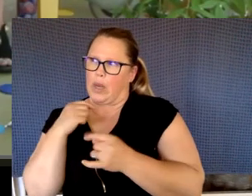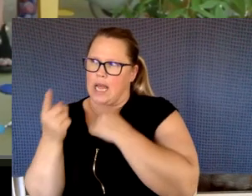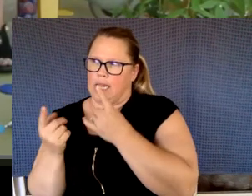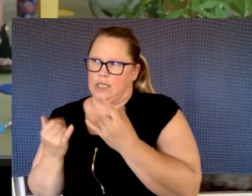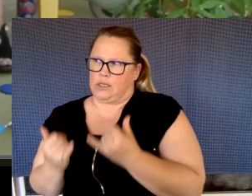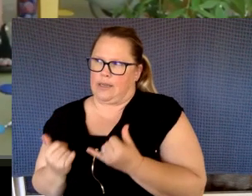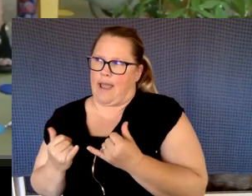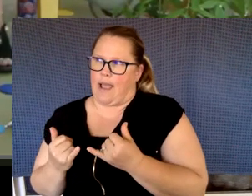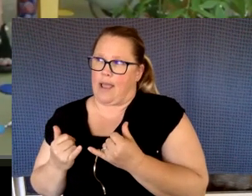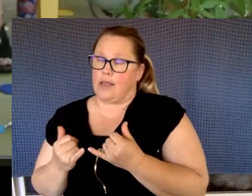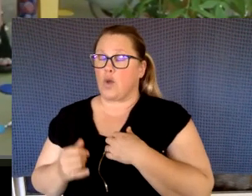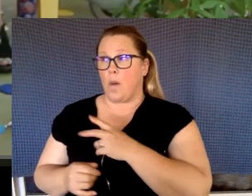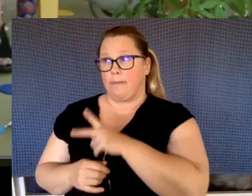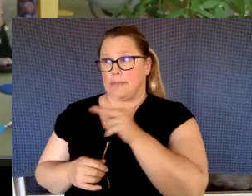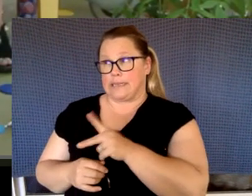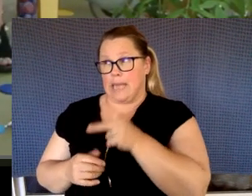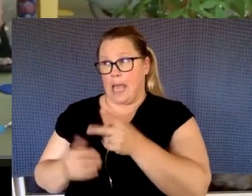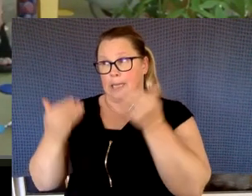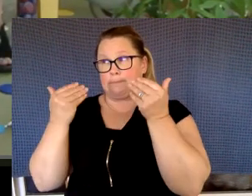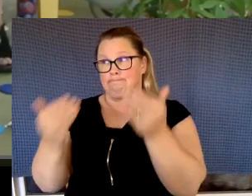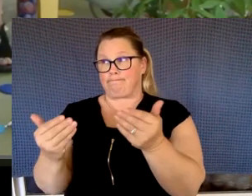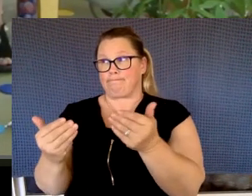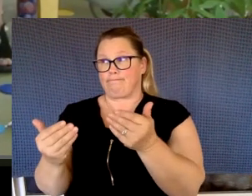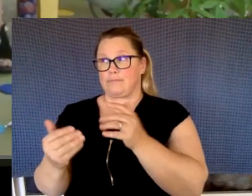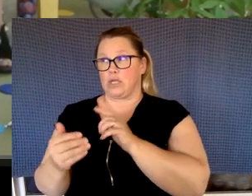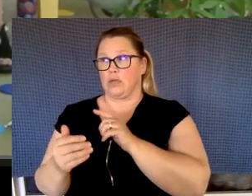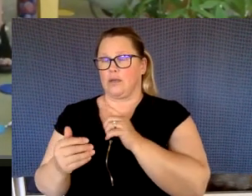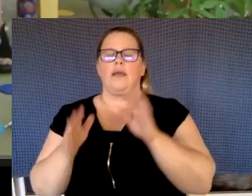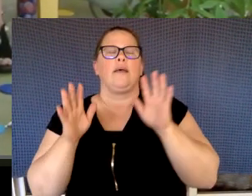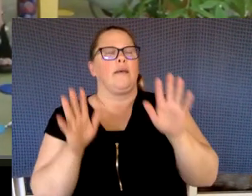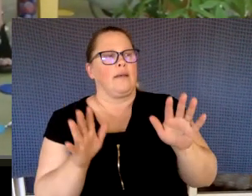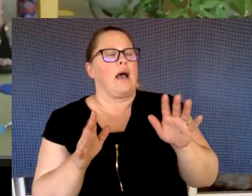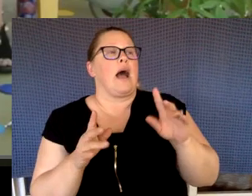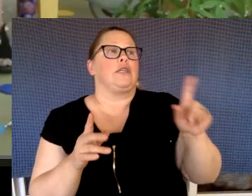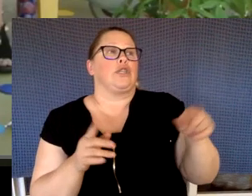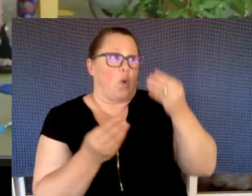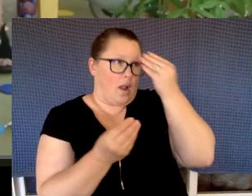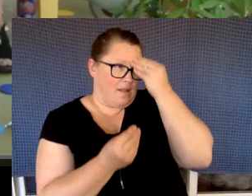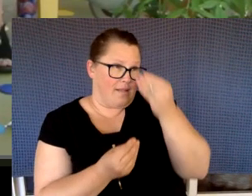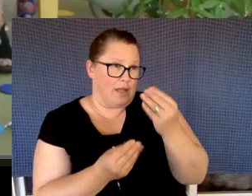So Mrs Kane, it's all yours. I just wanted to let you know one more